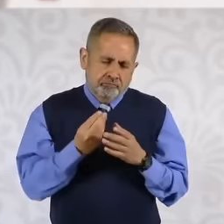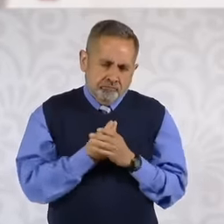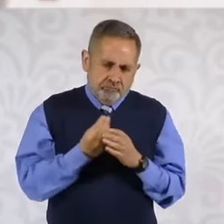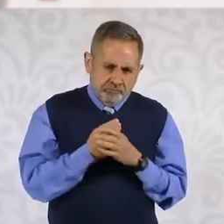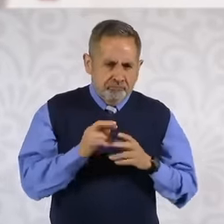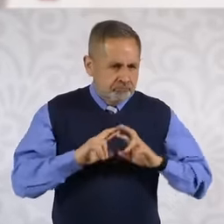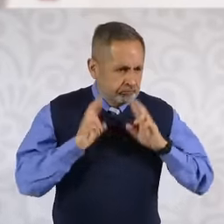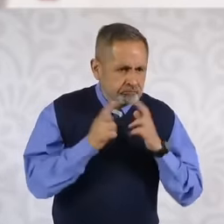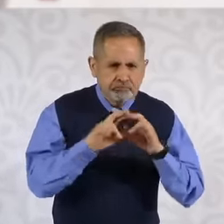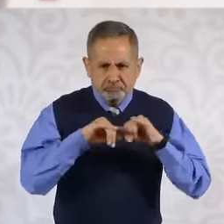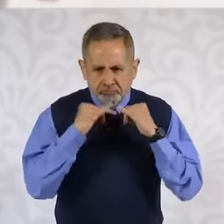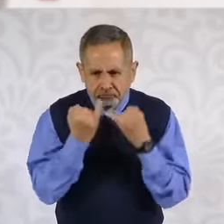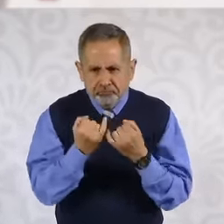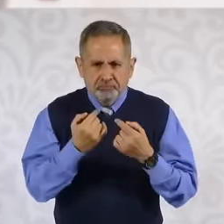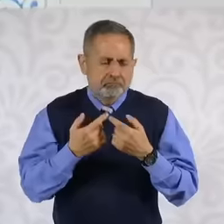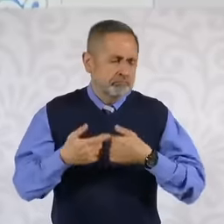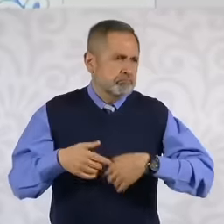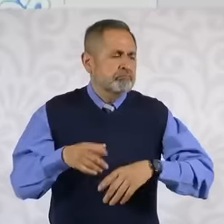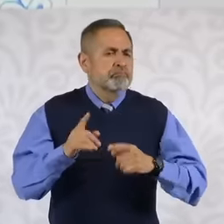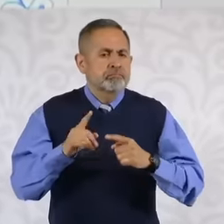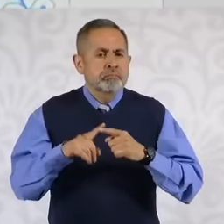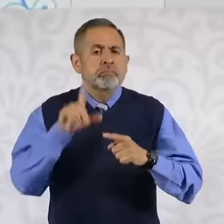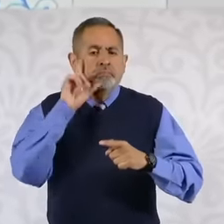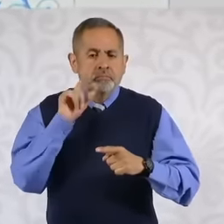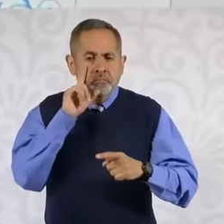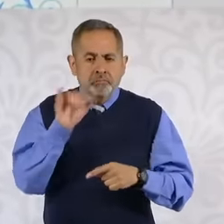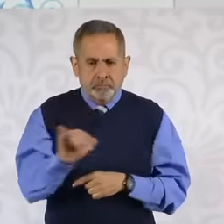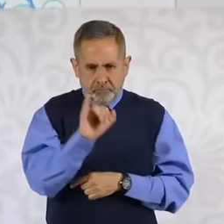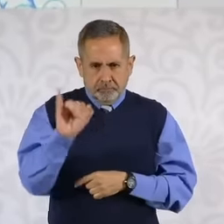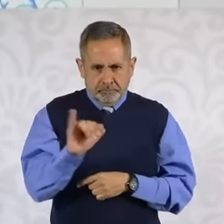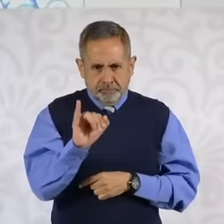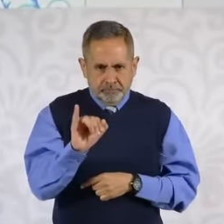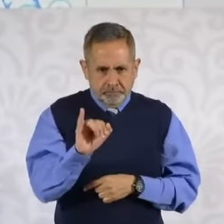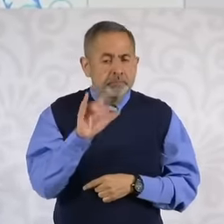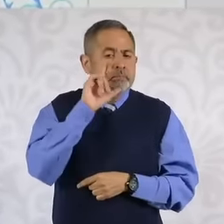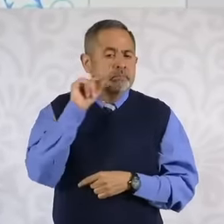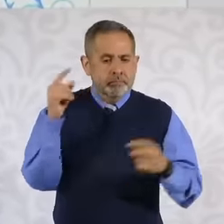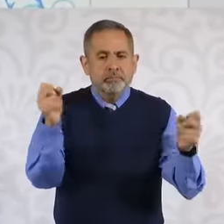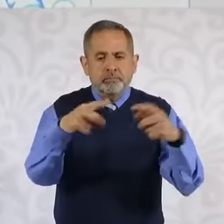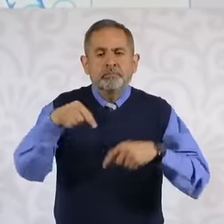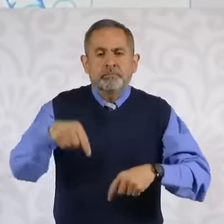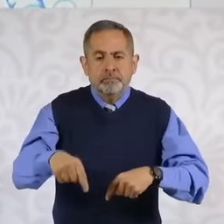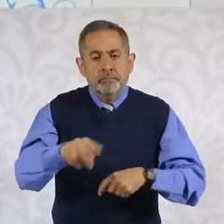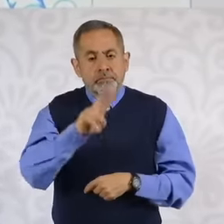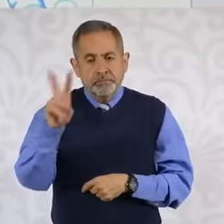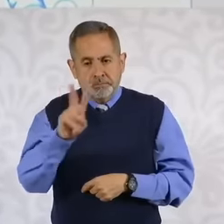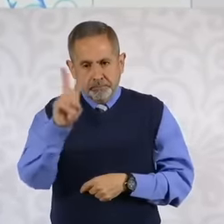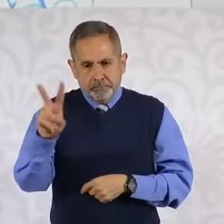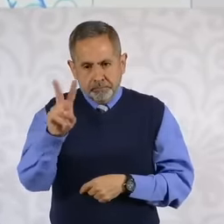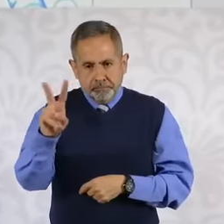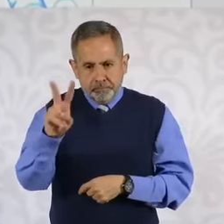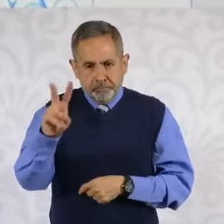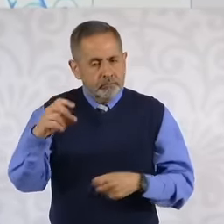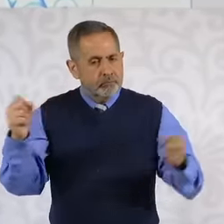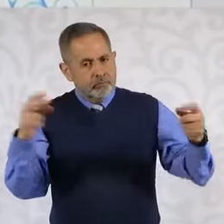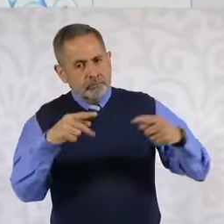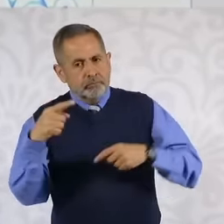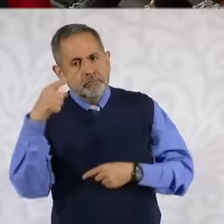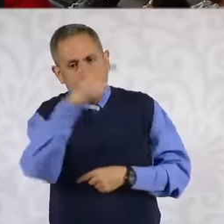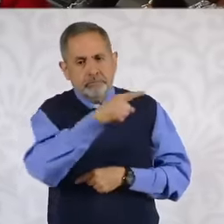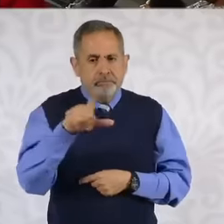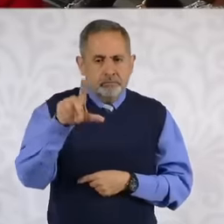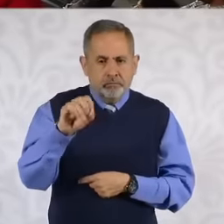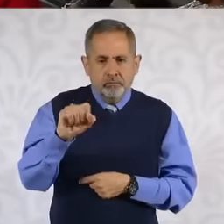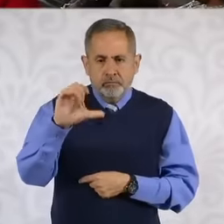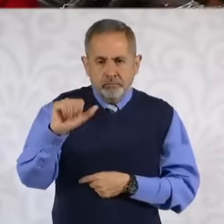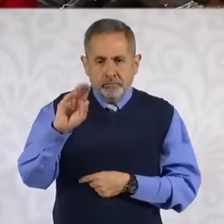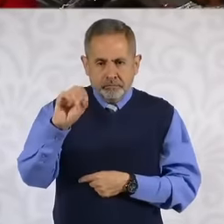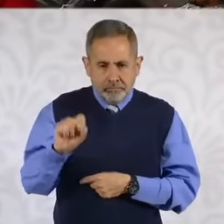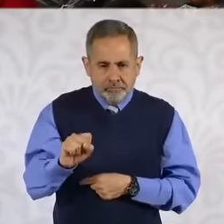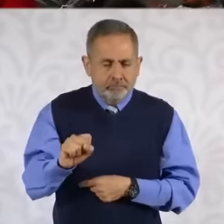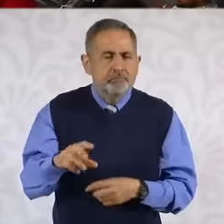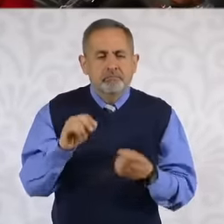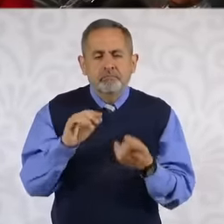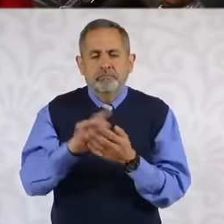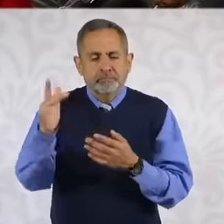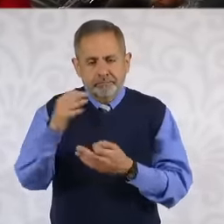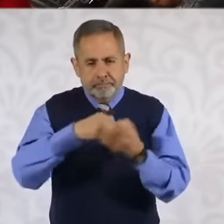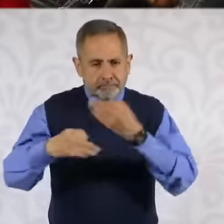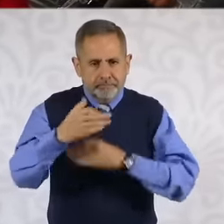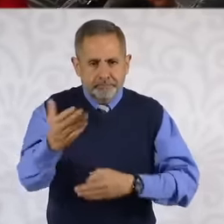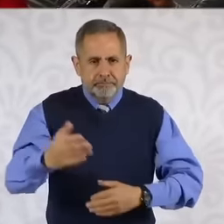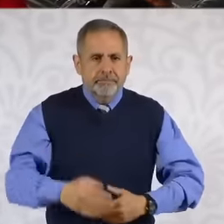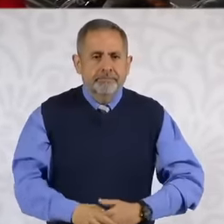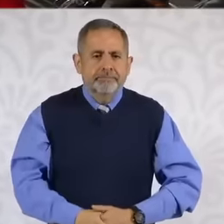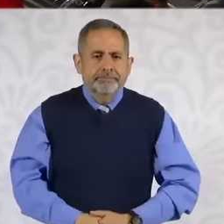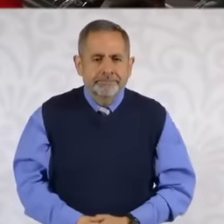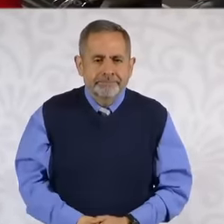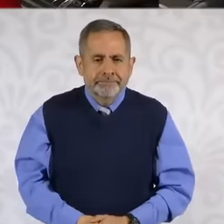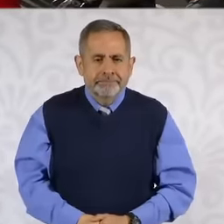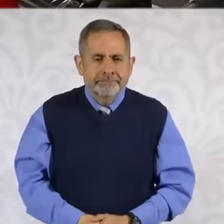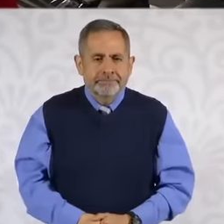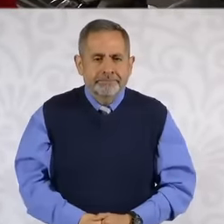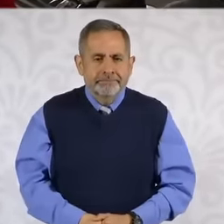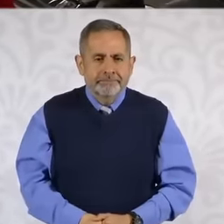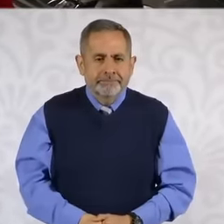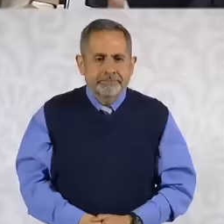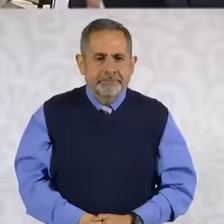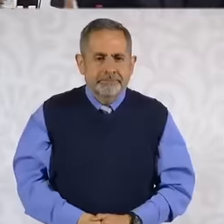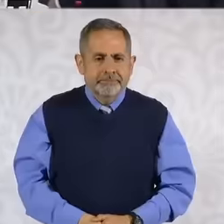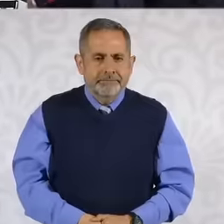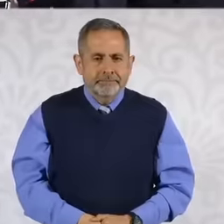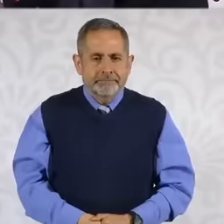and tomorrow is Thursday, tomorrow we will see you here and on Friday in Los Cabos. Thank you all and all of